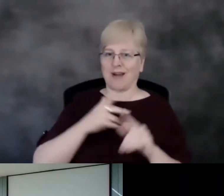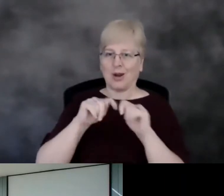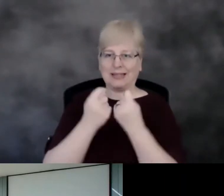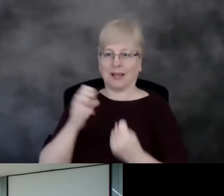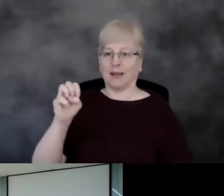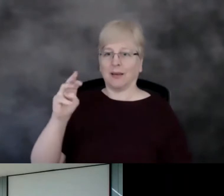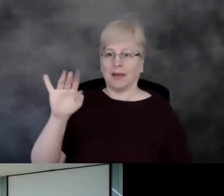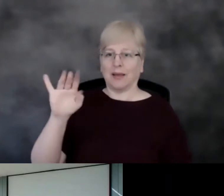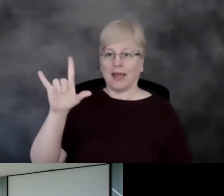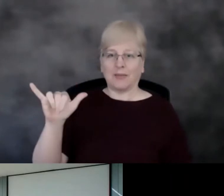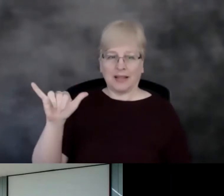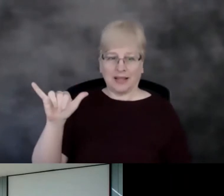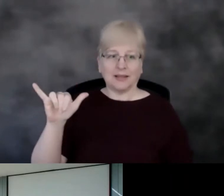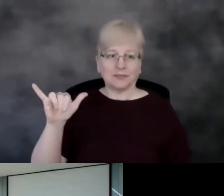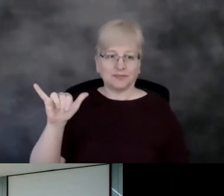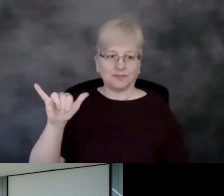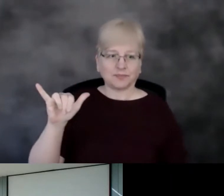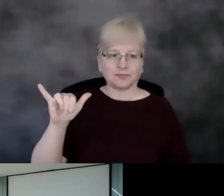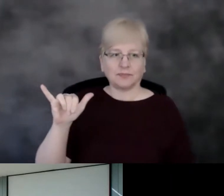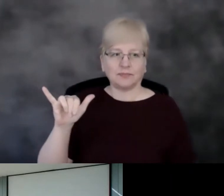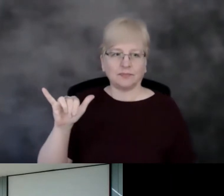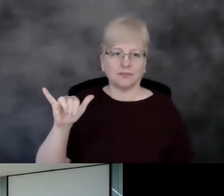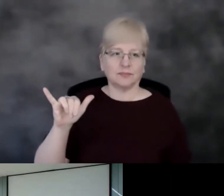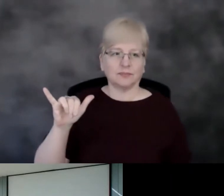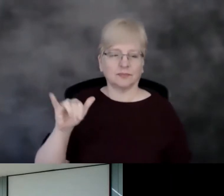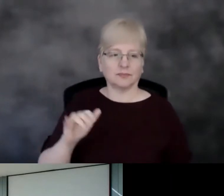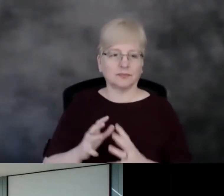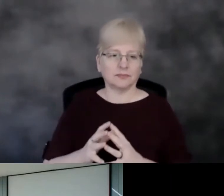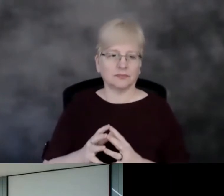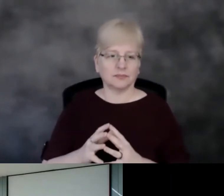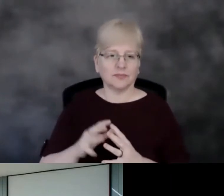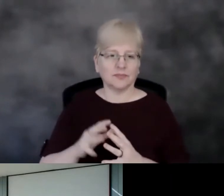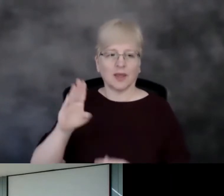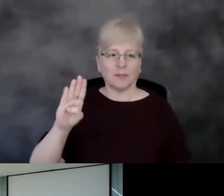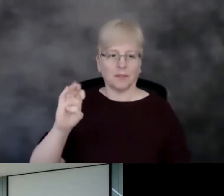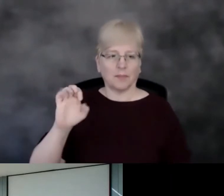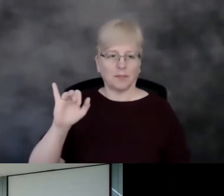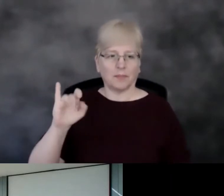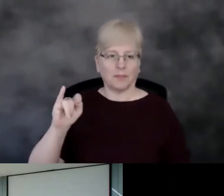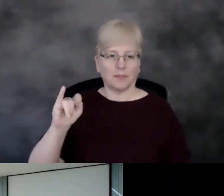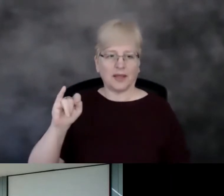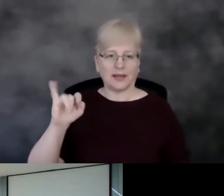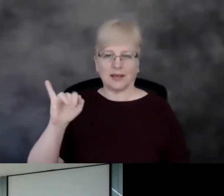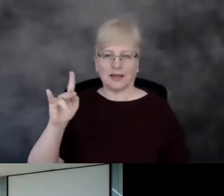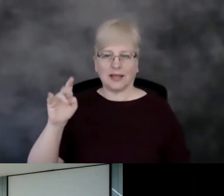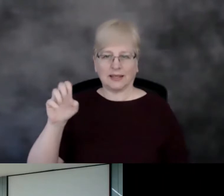who well 16:17:07 be talking at the end about both